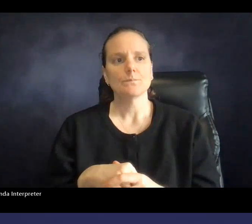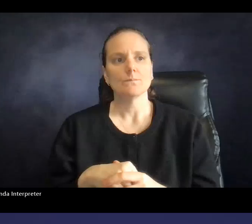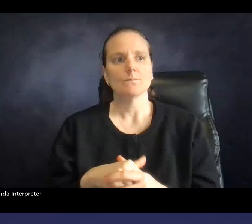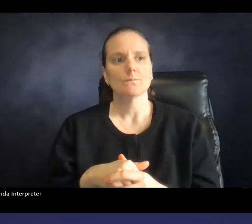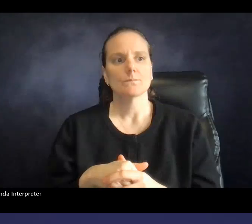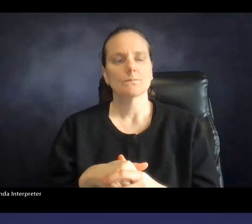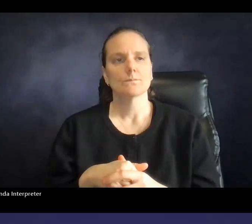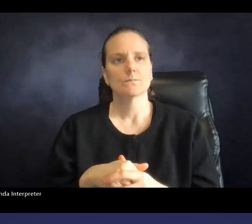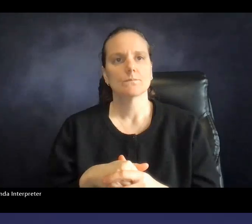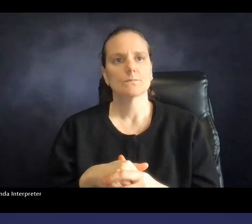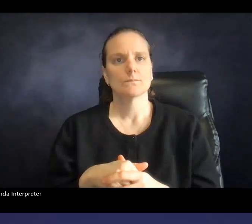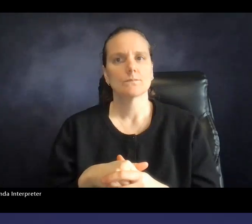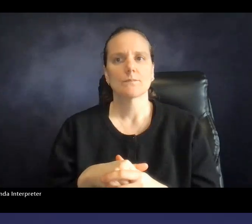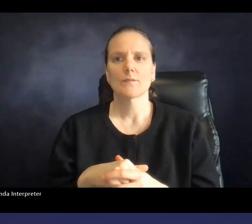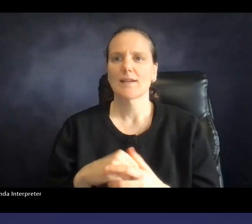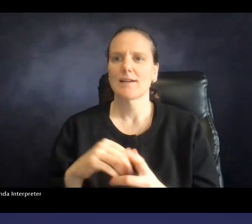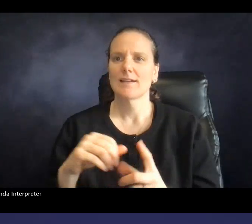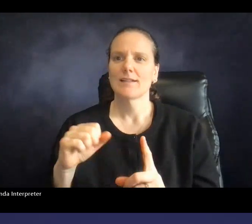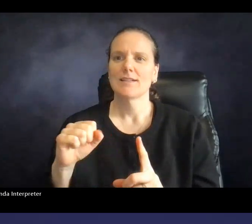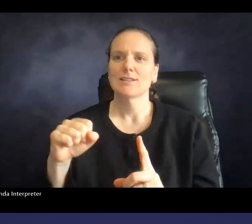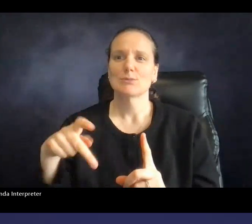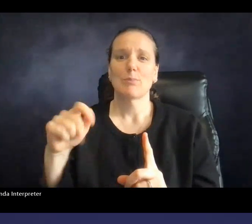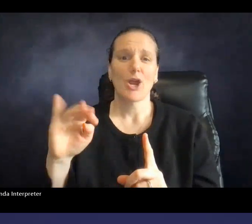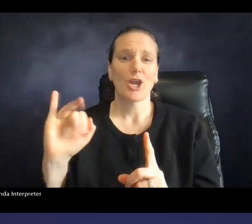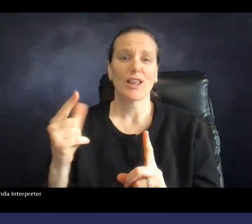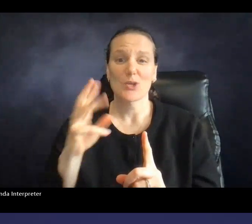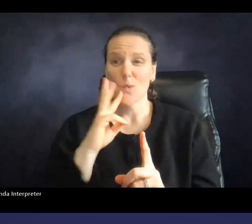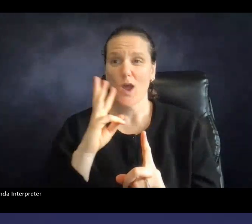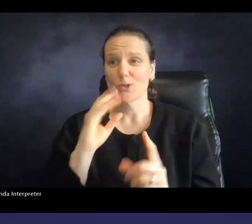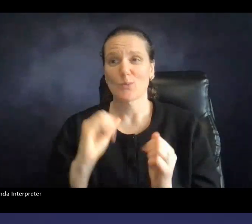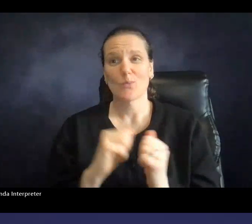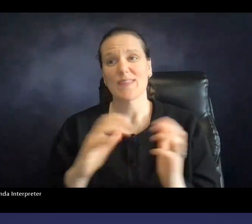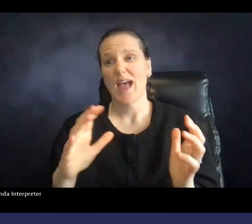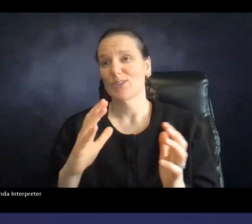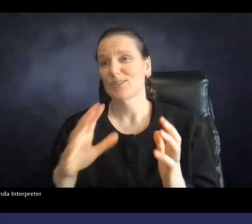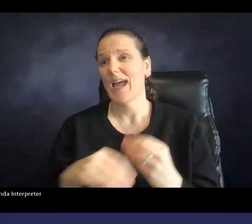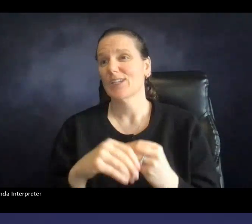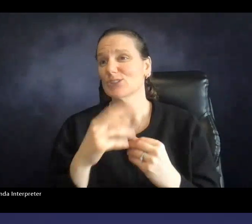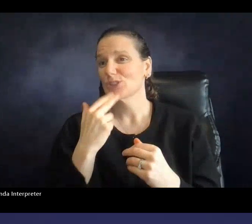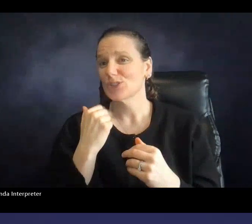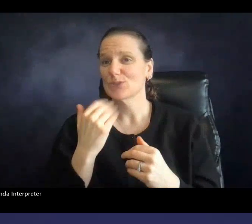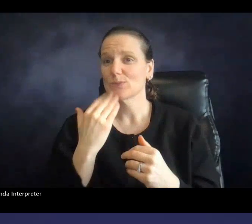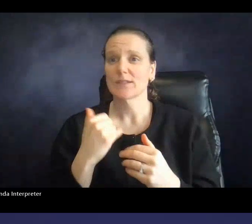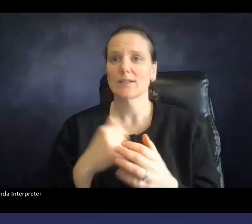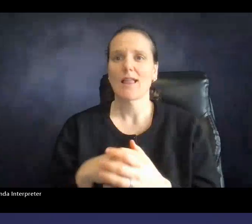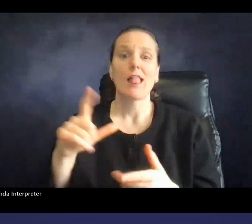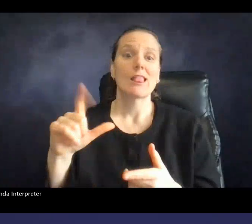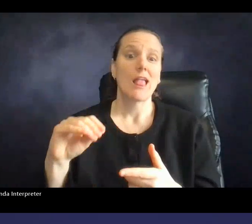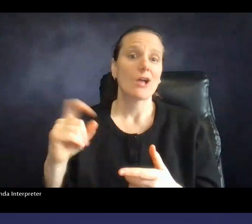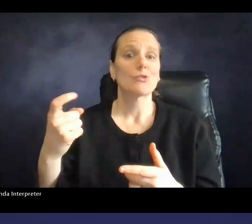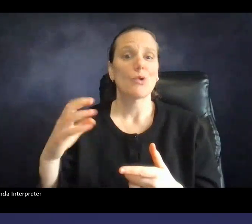What about sparkling waters without added sugar or sweeteners like, Like LaCroix stuff? Yeah, those, yeah, those are fine. Yeah.